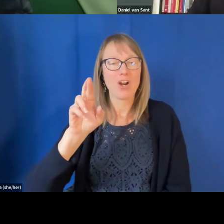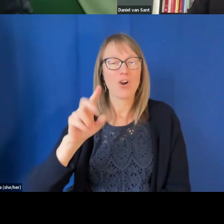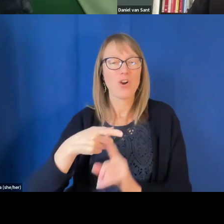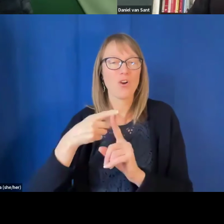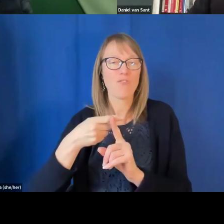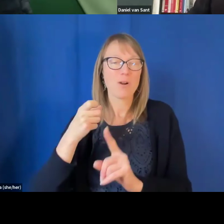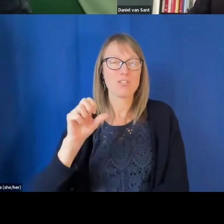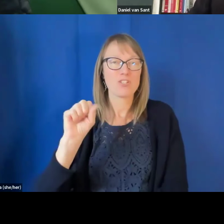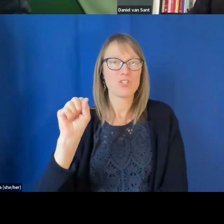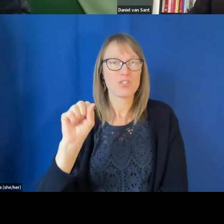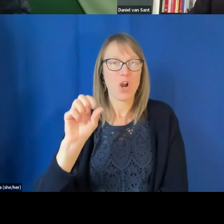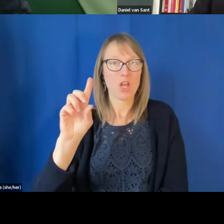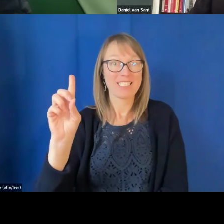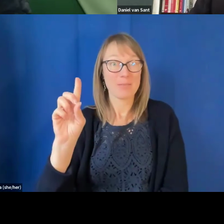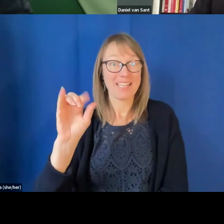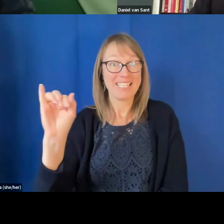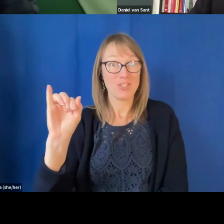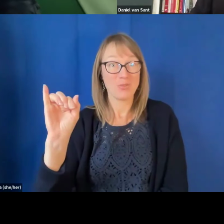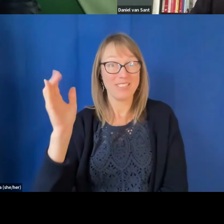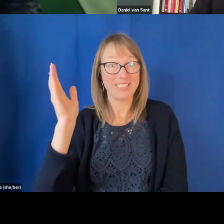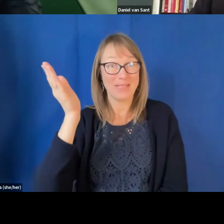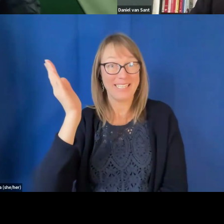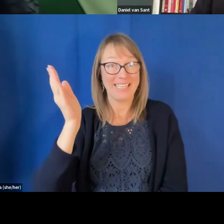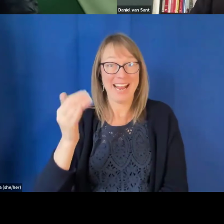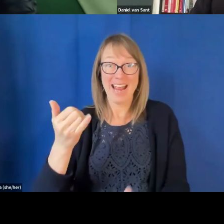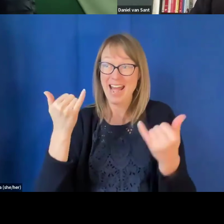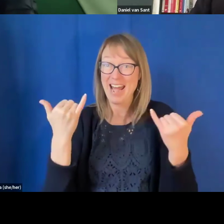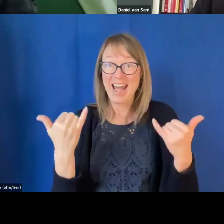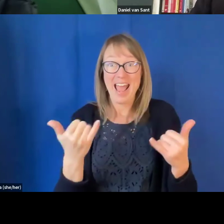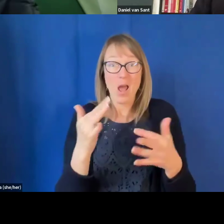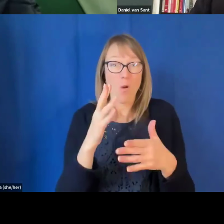And with that, we have now reached the end of today's webinar.